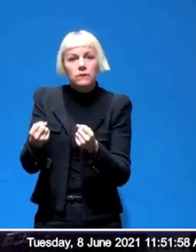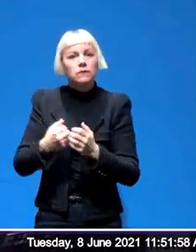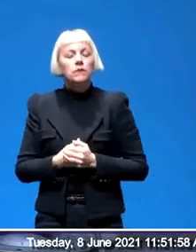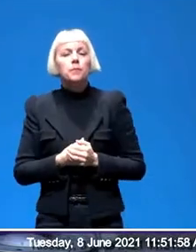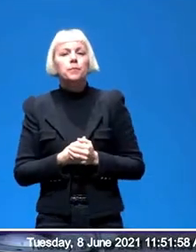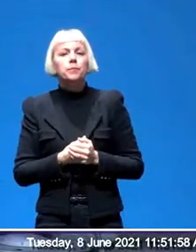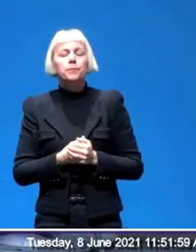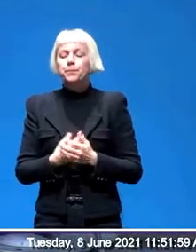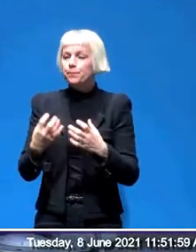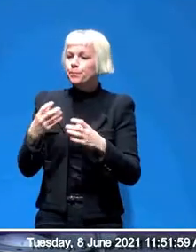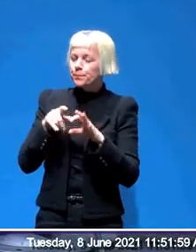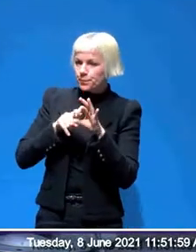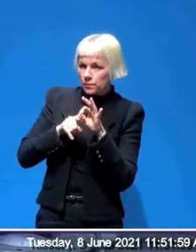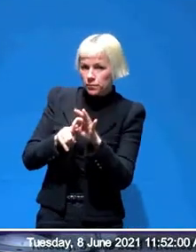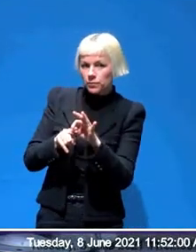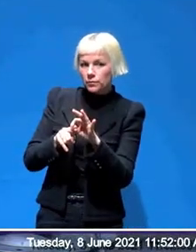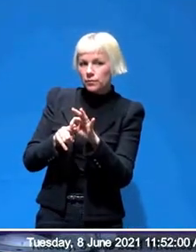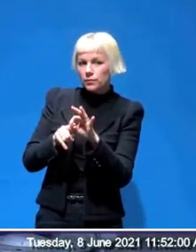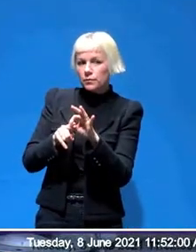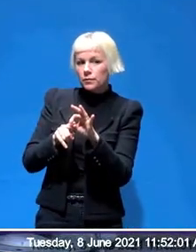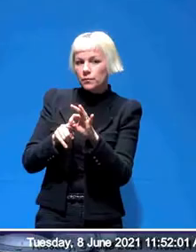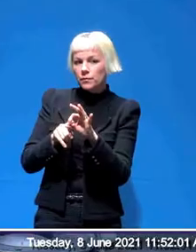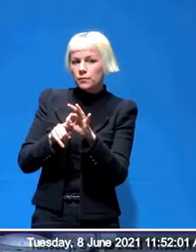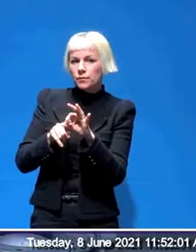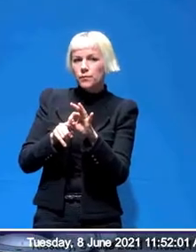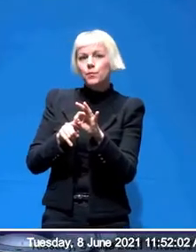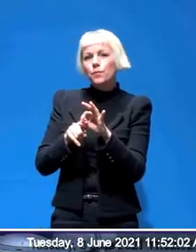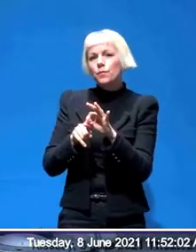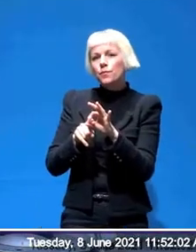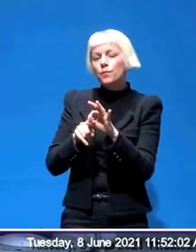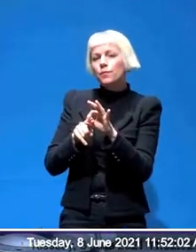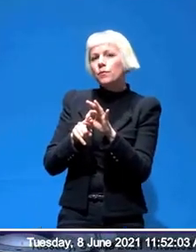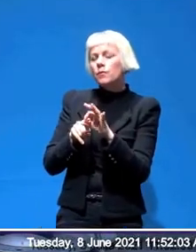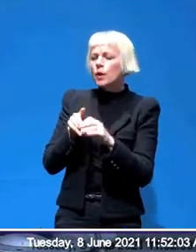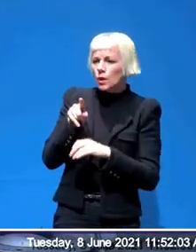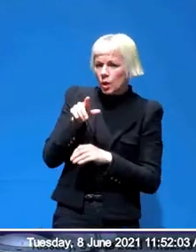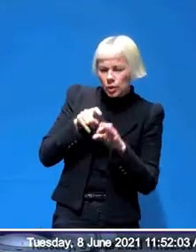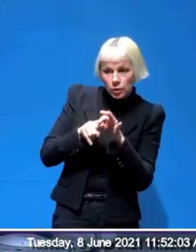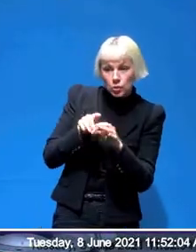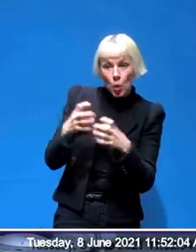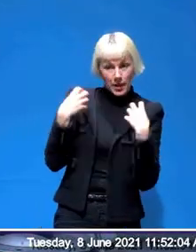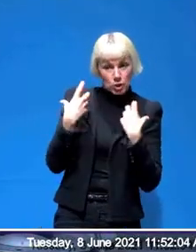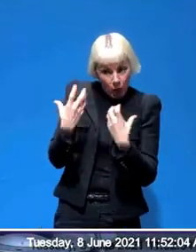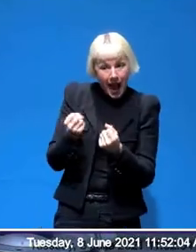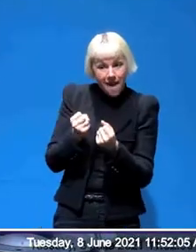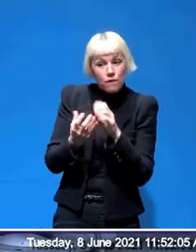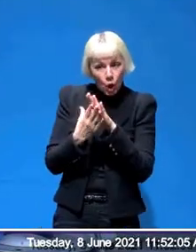The Commissioners will have a copy of that document in the hearing bundle, but I don't need to take you to that document.